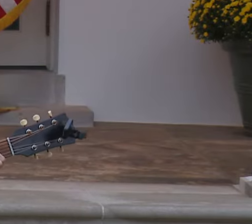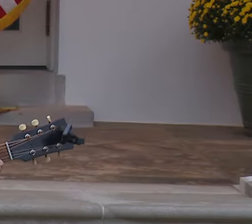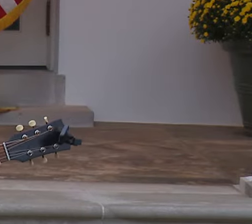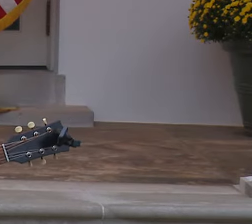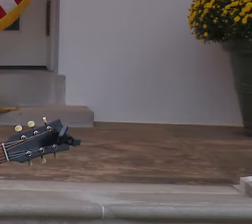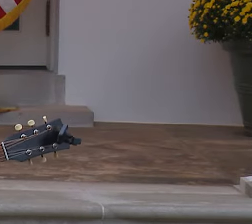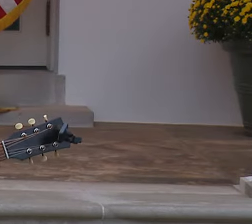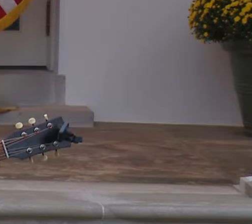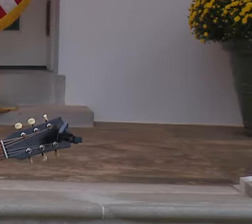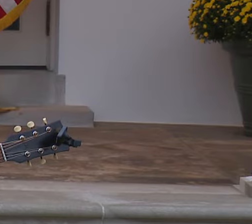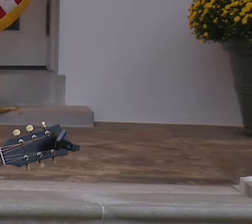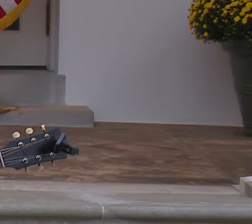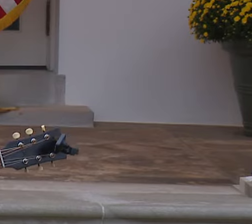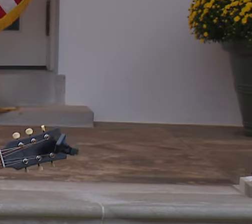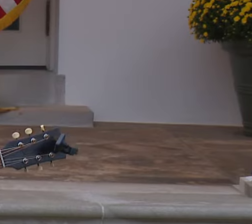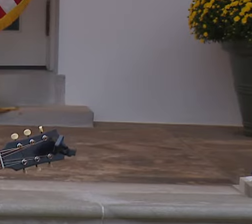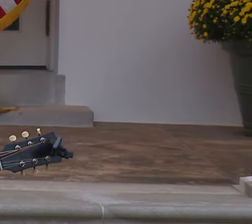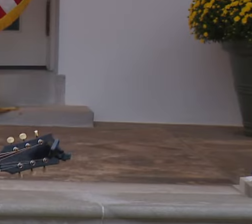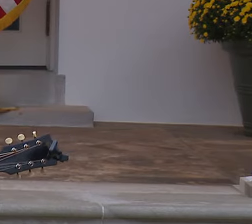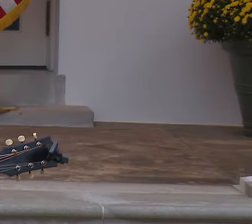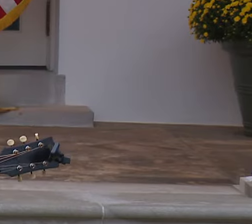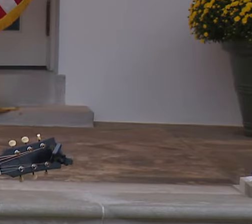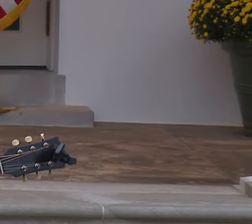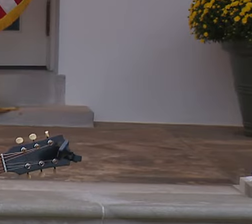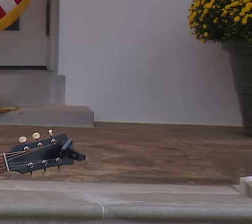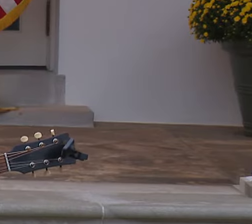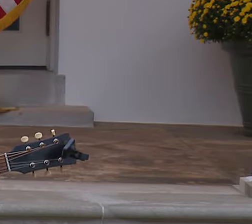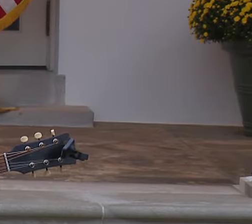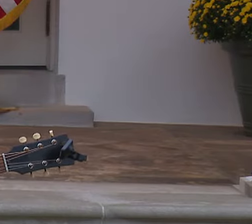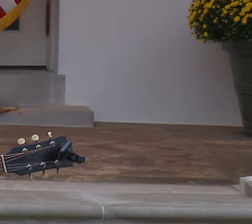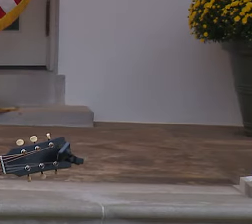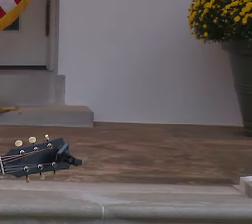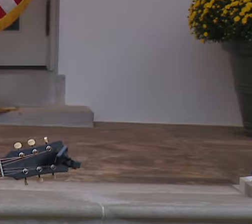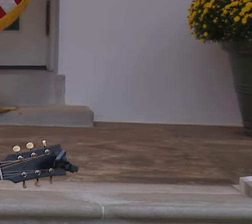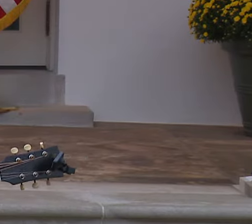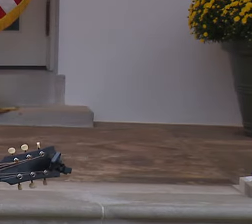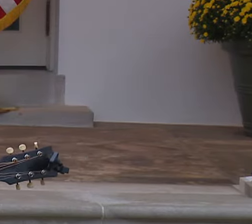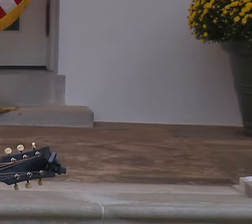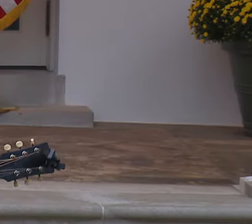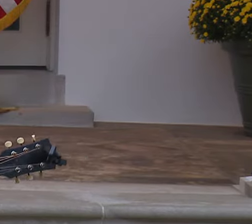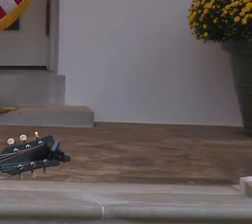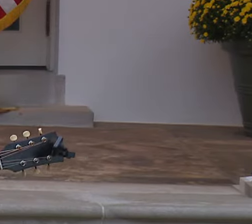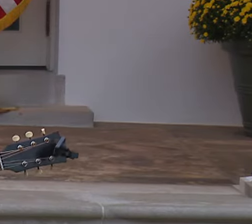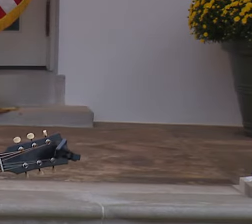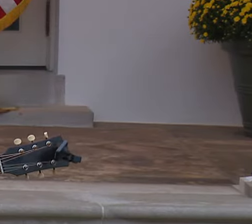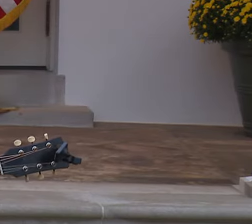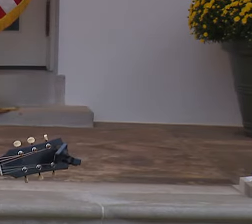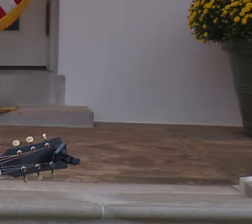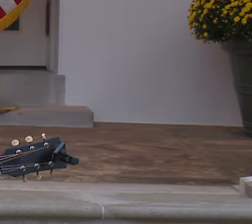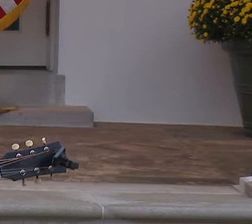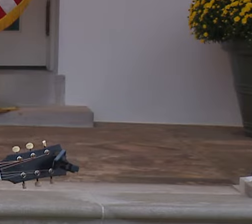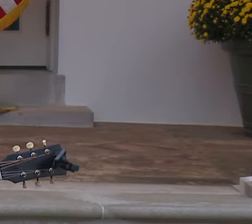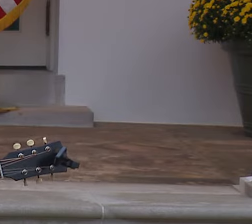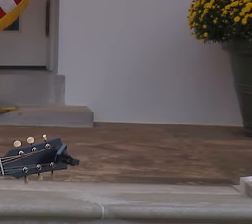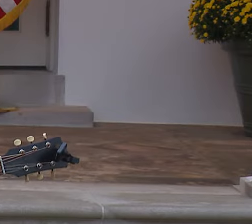It's based on a true story about this school in a Mexican border town of Matamoros.